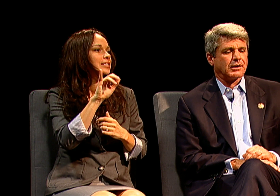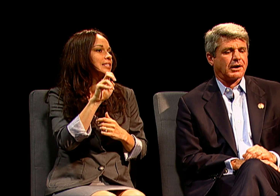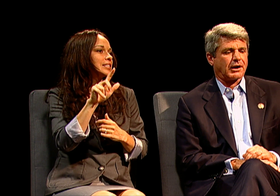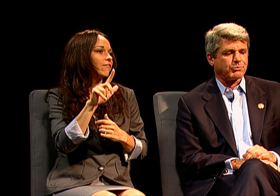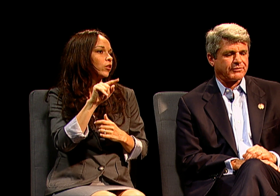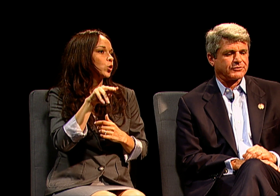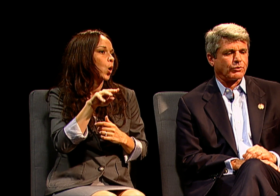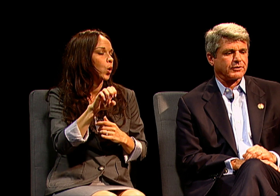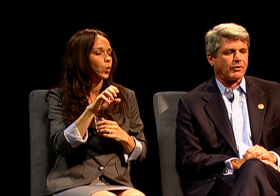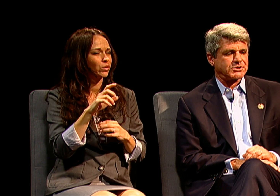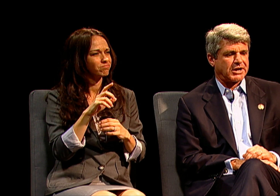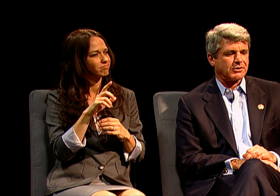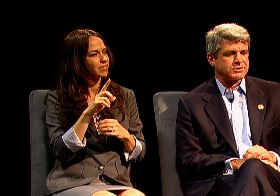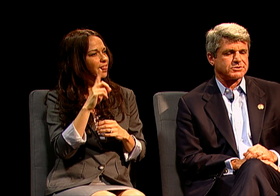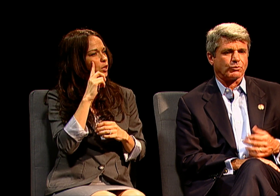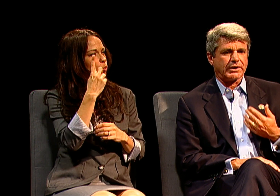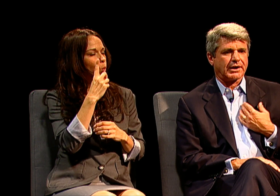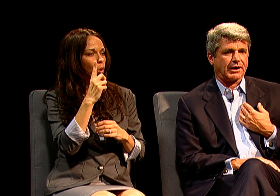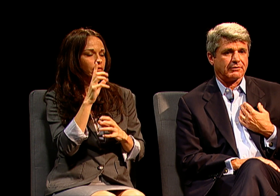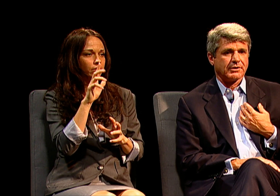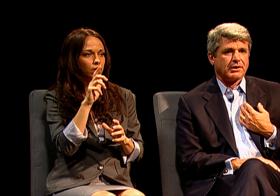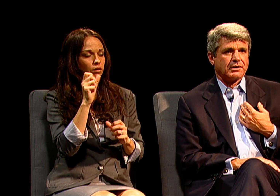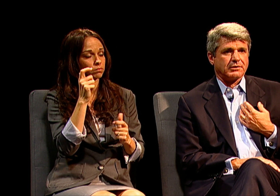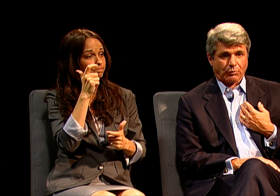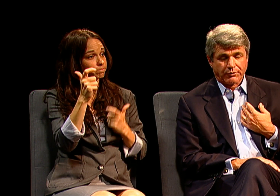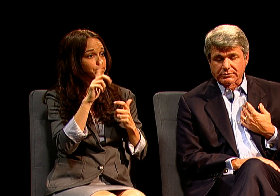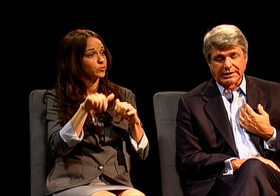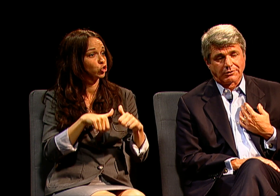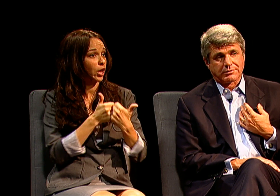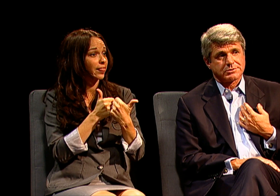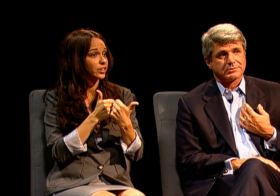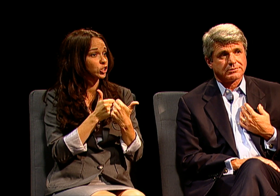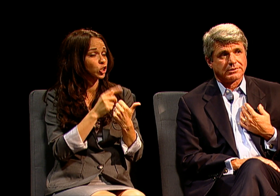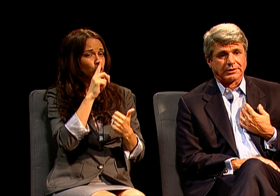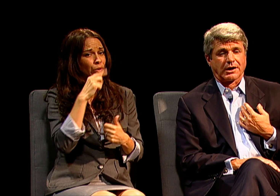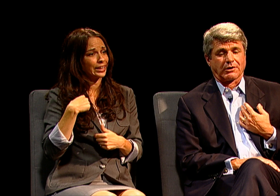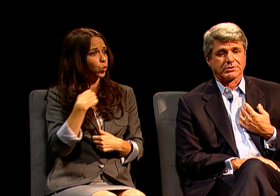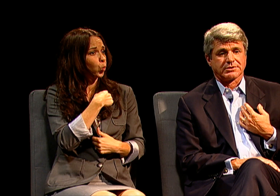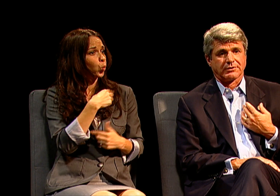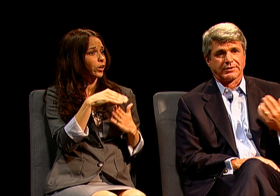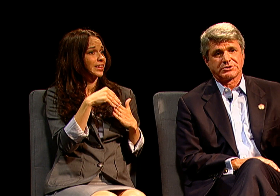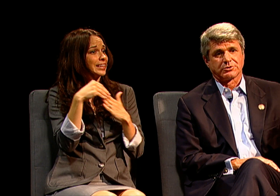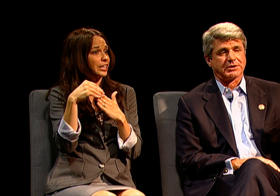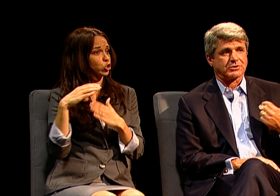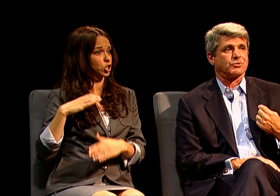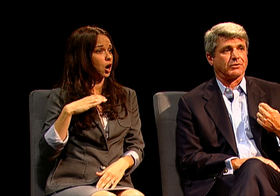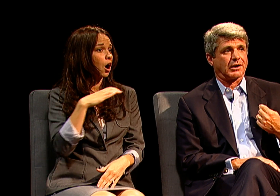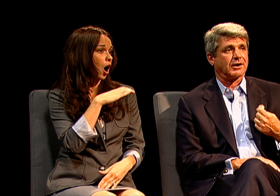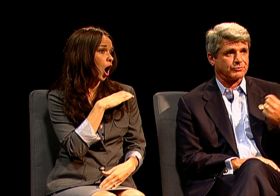AND I BELIEVE THAT'S ONE OF THE GREAT CHALLENGES THAT WE HAVE. YOU KNOW, WE'RE THE LEADERS IN THE CONGRESS. THEY SHOULD BE CONTROLLING US,